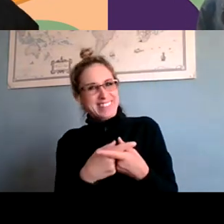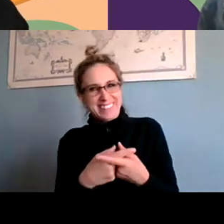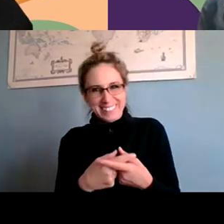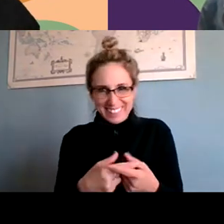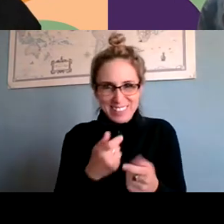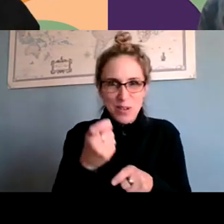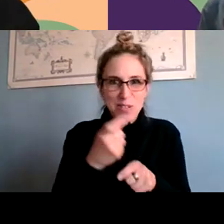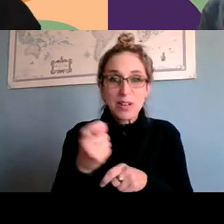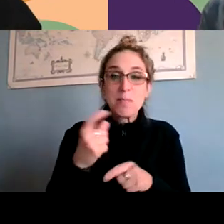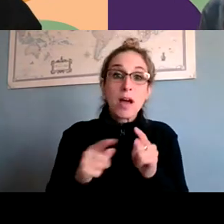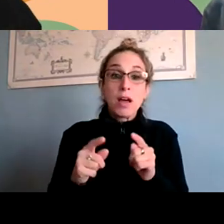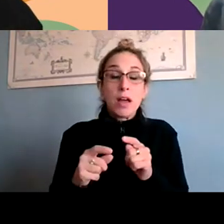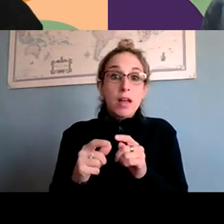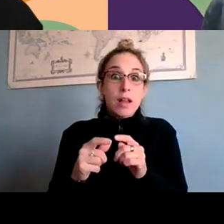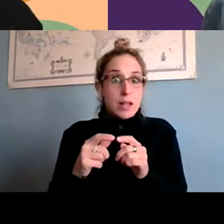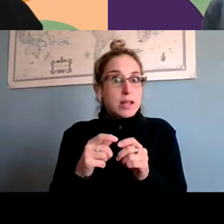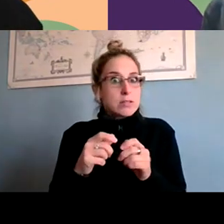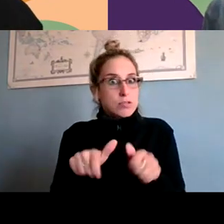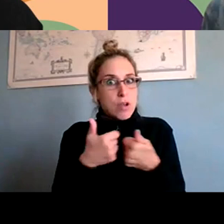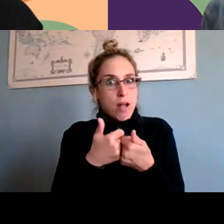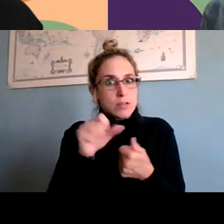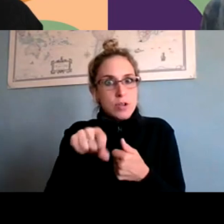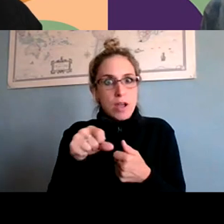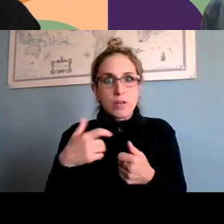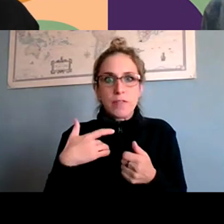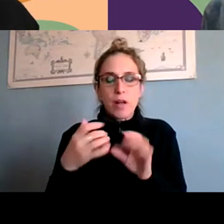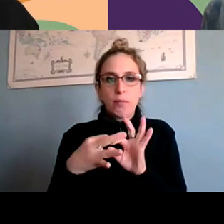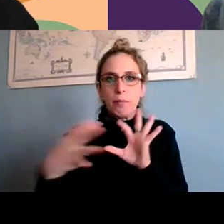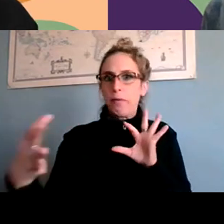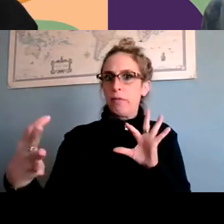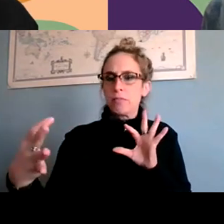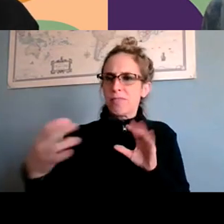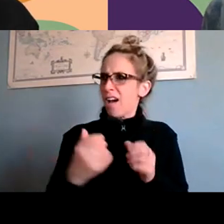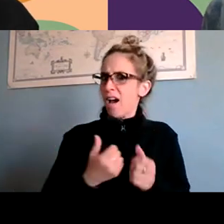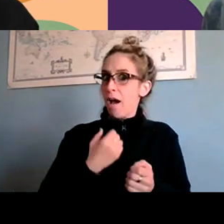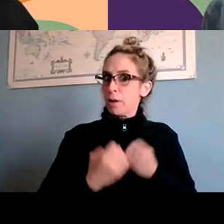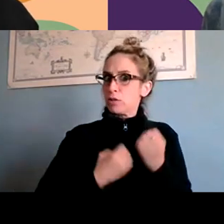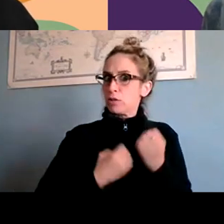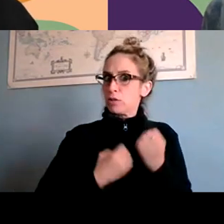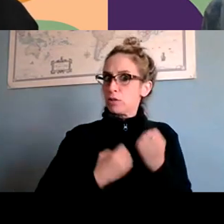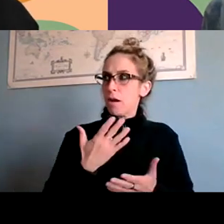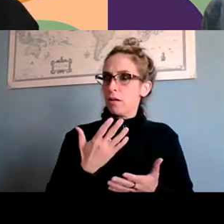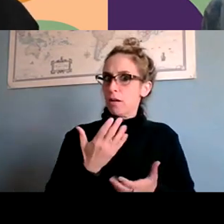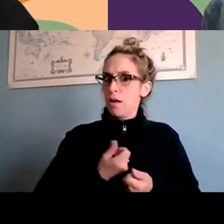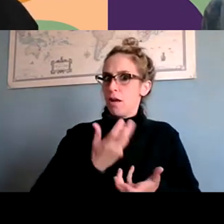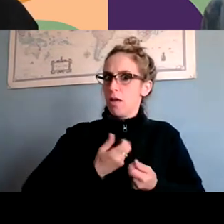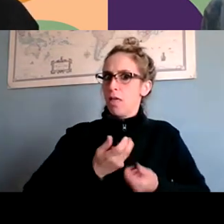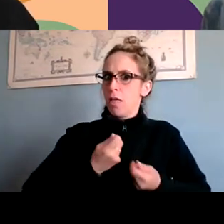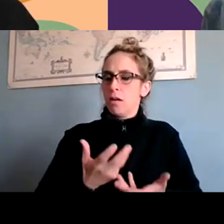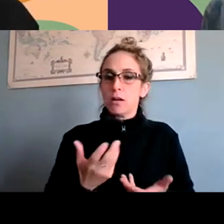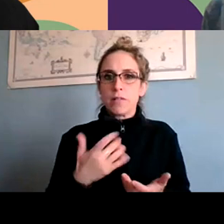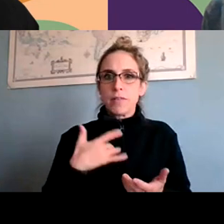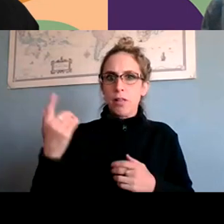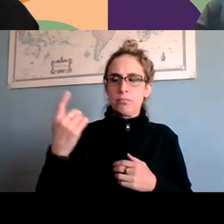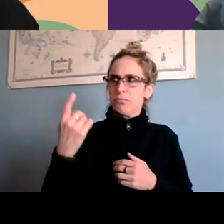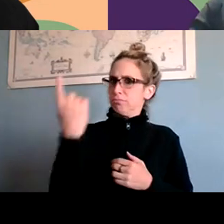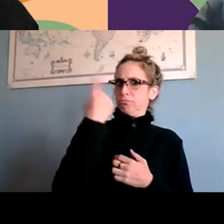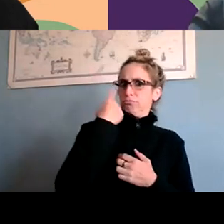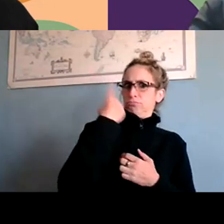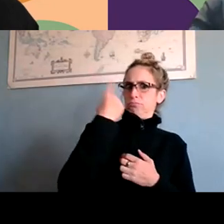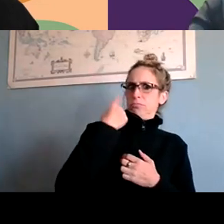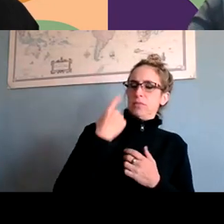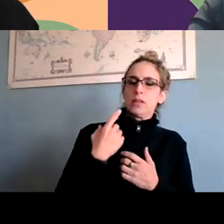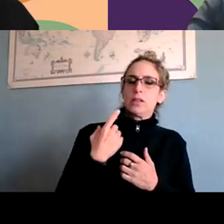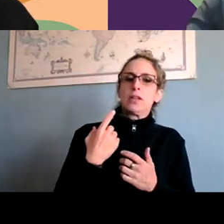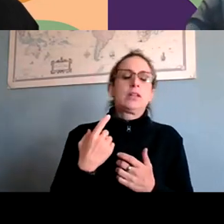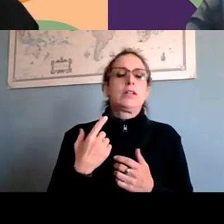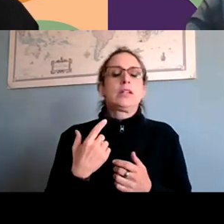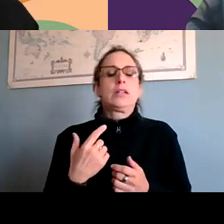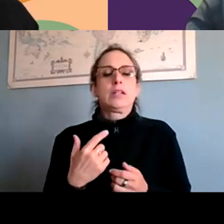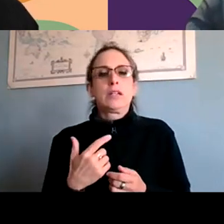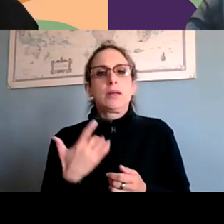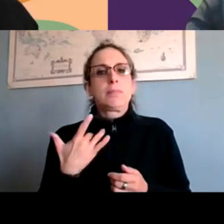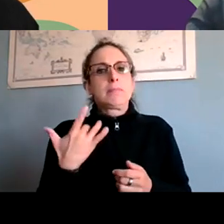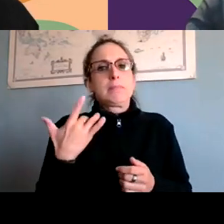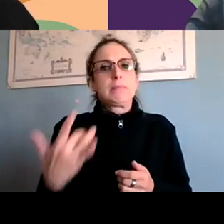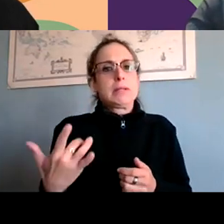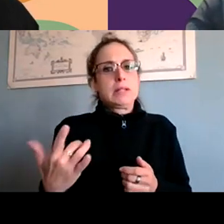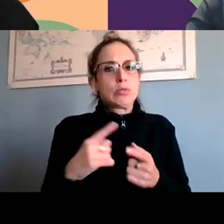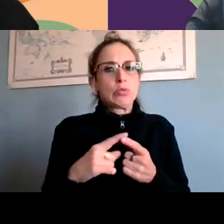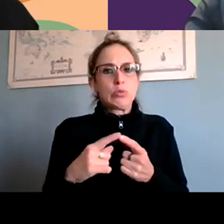Kyle Livie (he/him/his): uh but you're detached and you're you're expressing emotion is punished and it kind of it, it tends to it tends to elevate and celebrate a kind of.